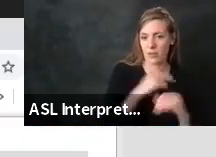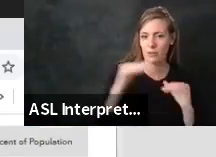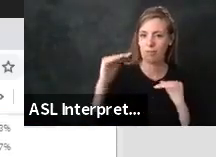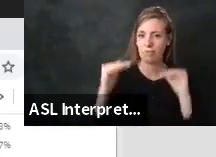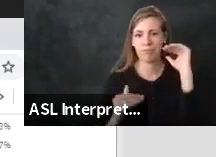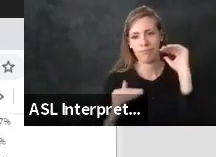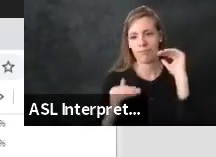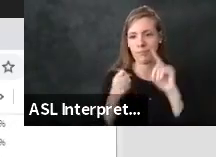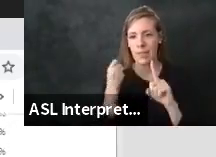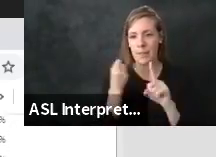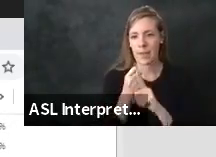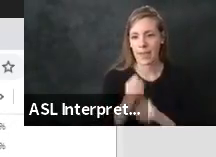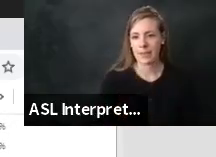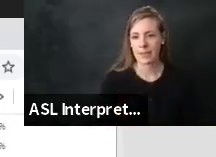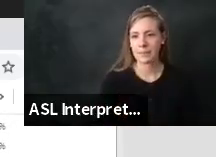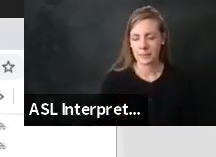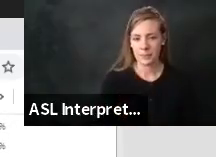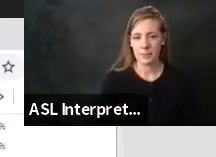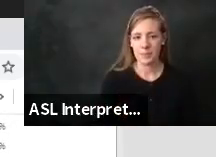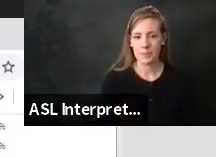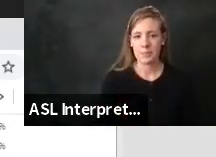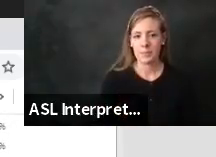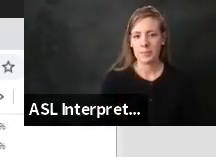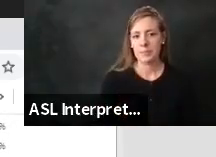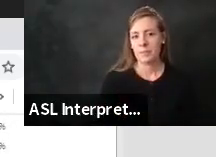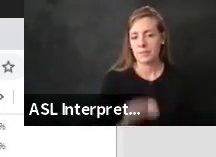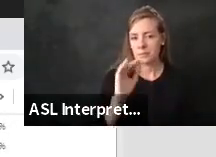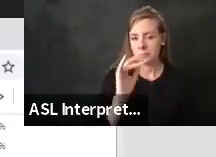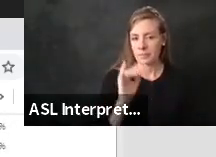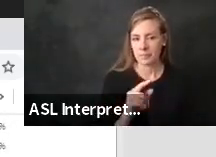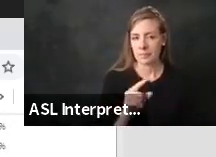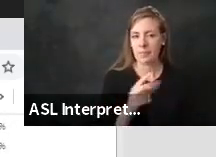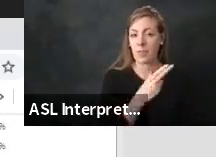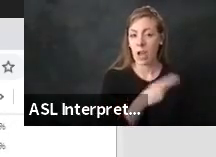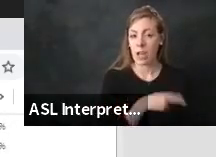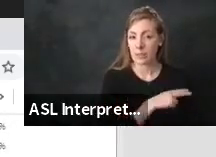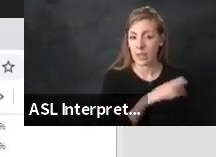You can also see hospitalizations and death by age group.